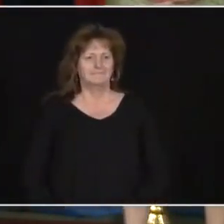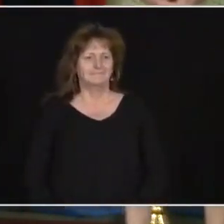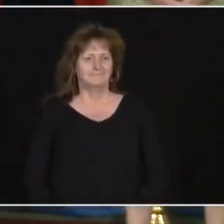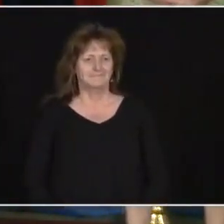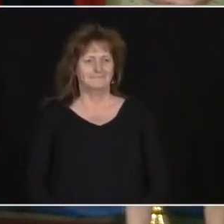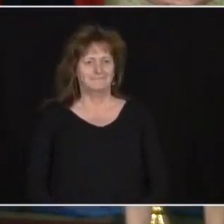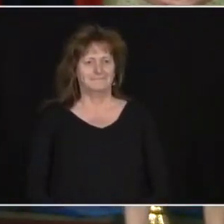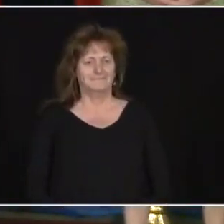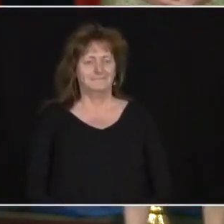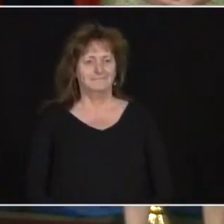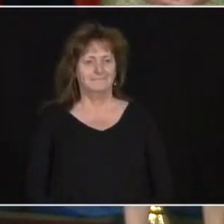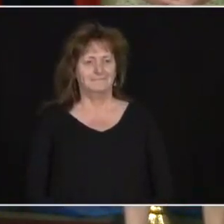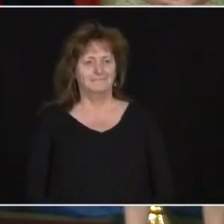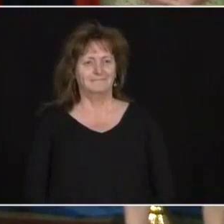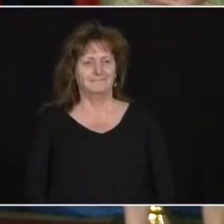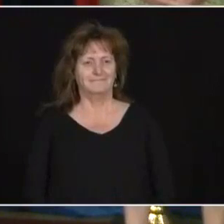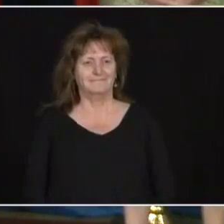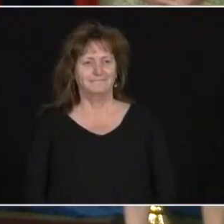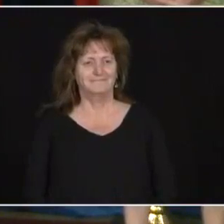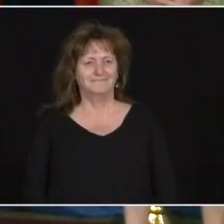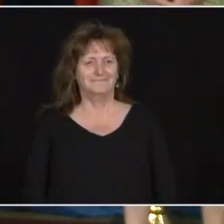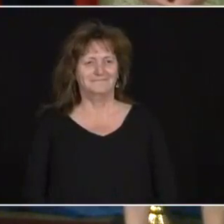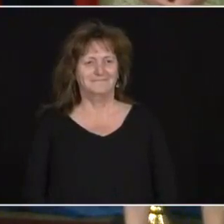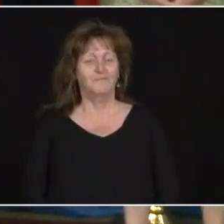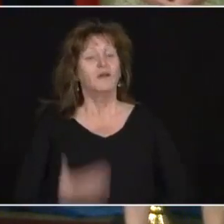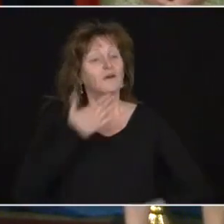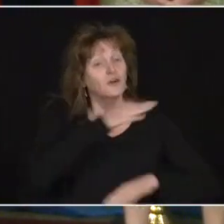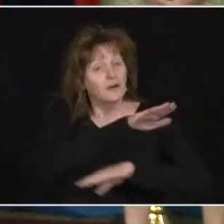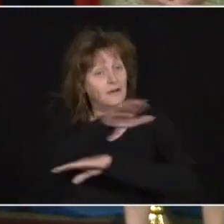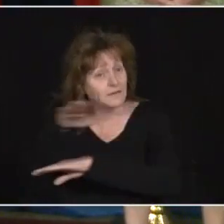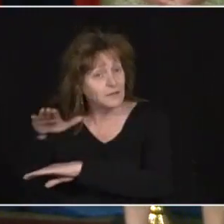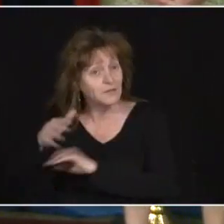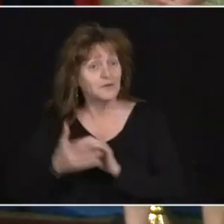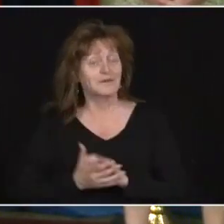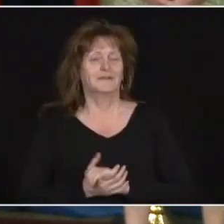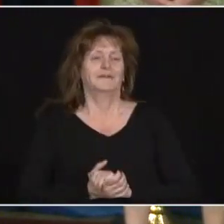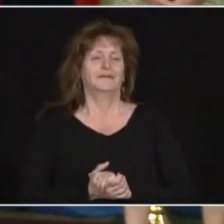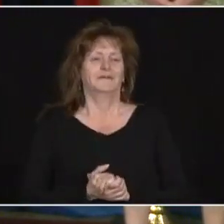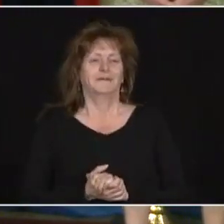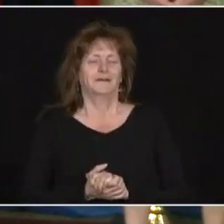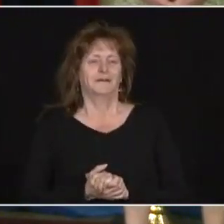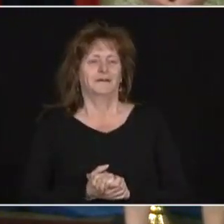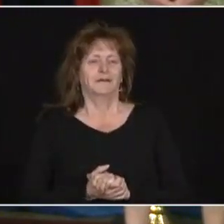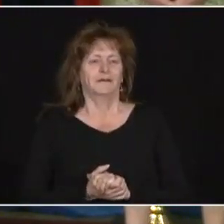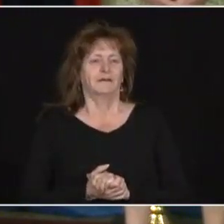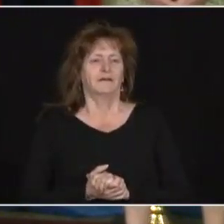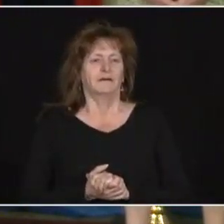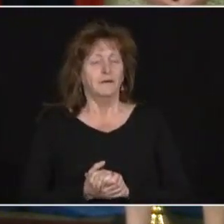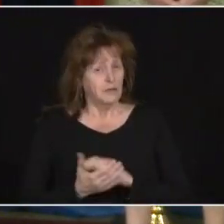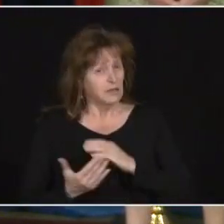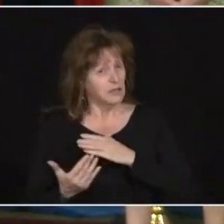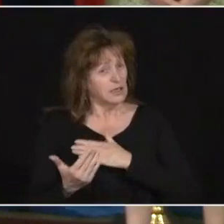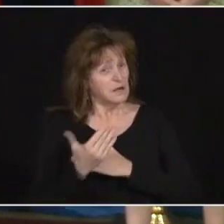Good afternoon. This morning we woke up to the news about